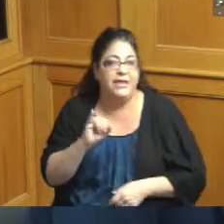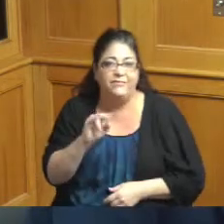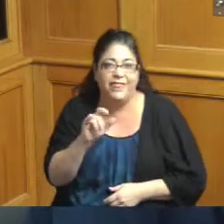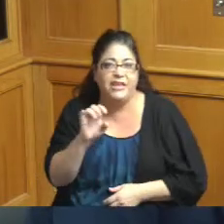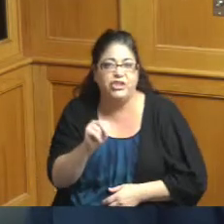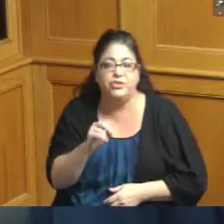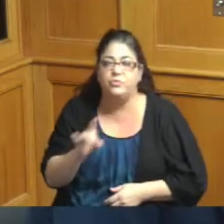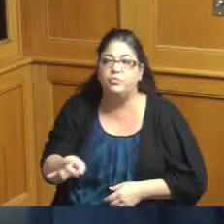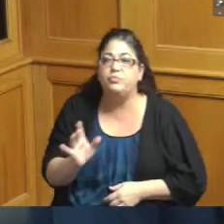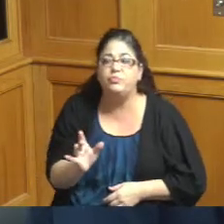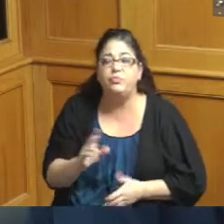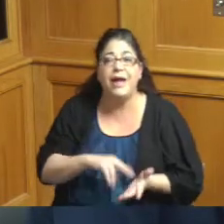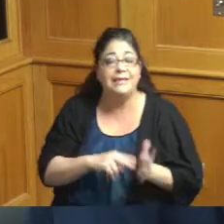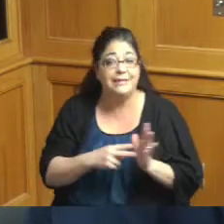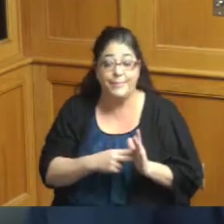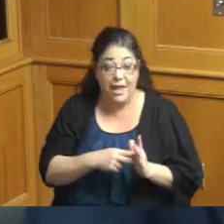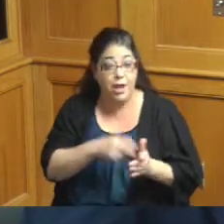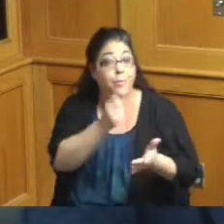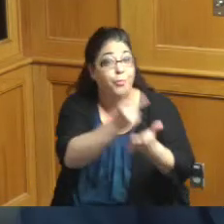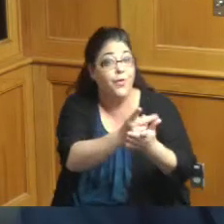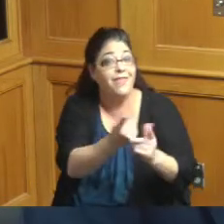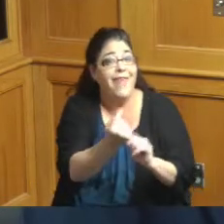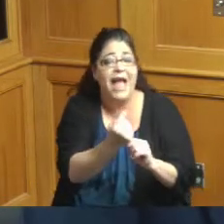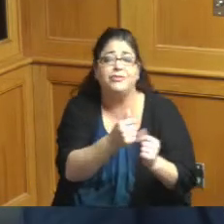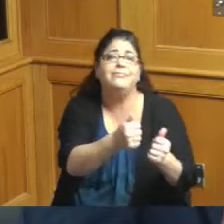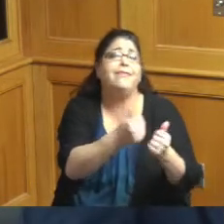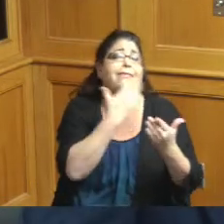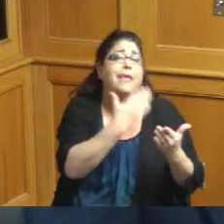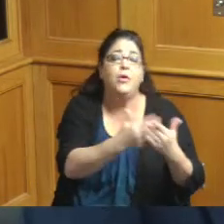are still bringing home what equivalates to less than they would have at the same time last year